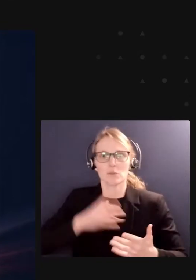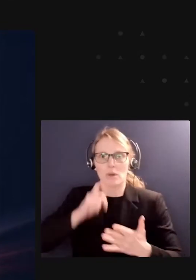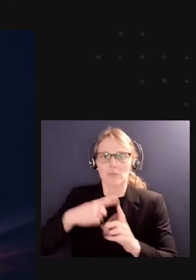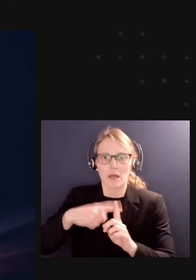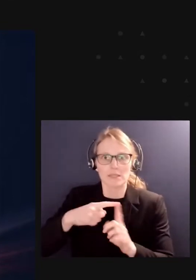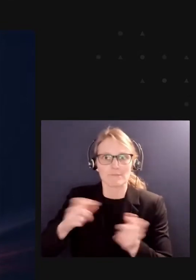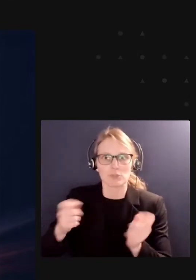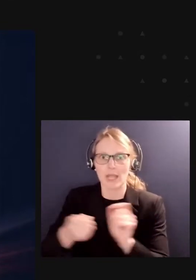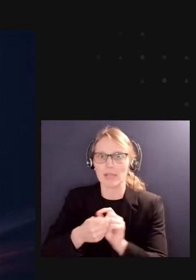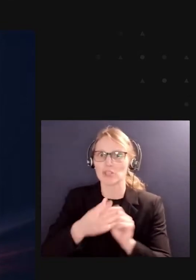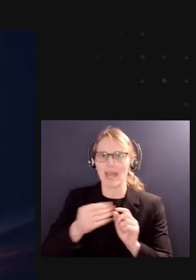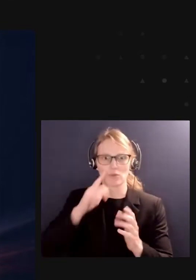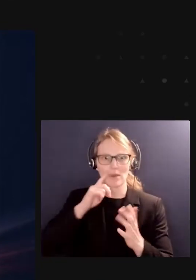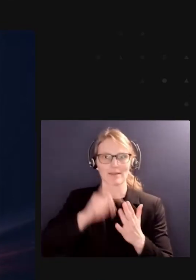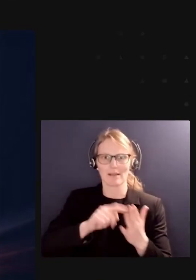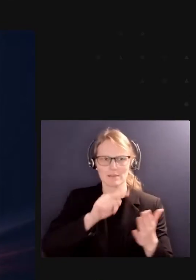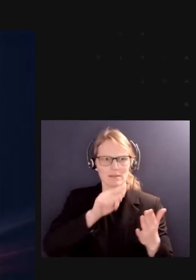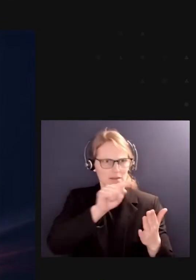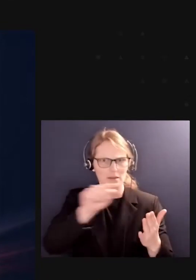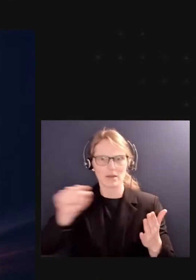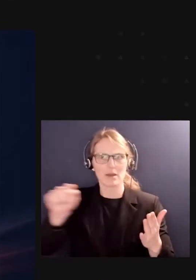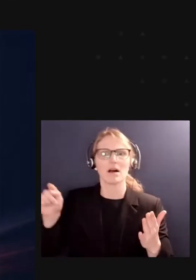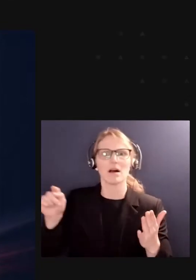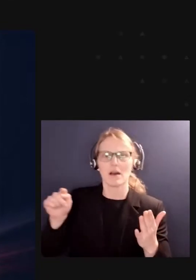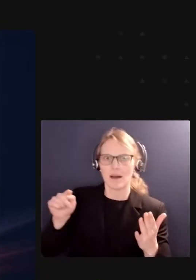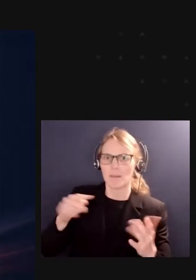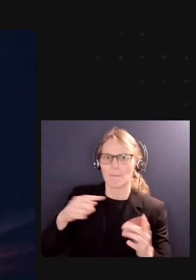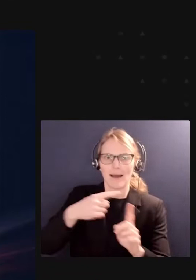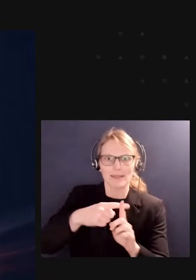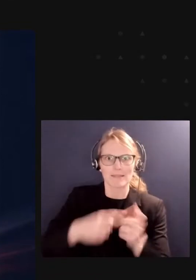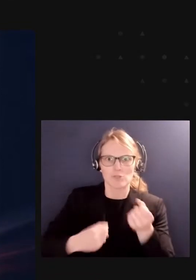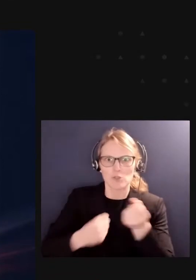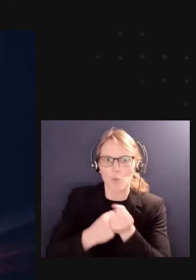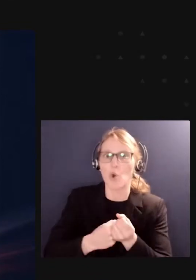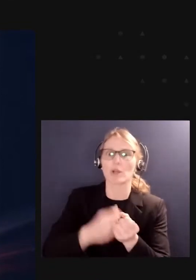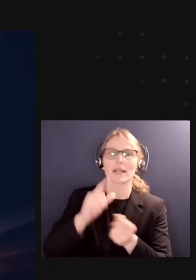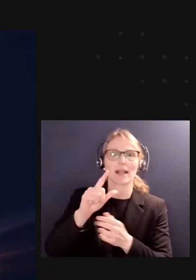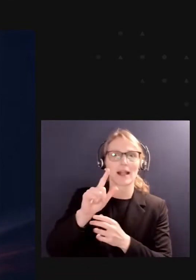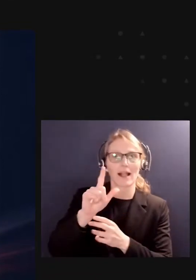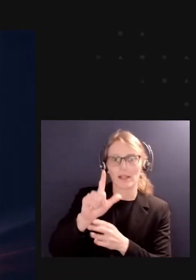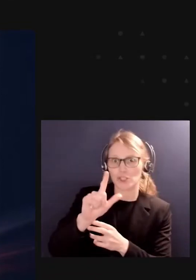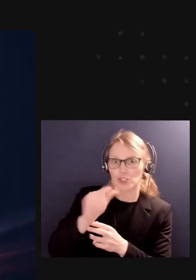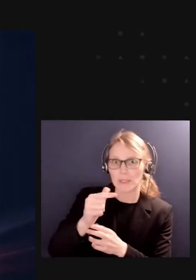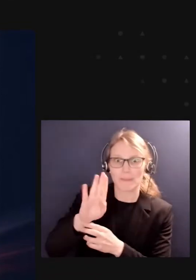of women and the LGBTQI+ community made me feel like this was as safe